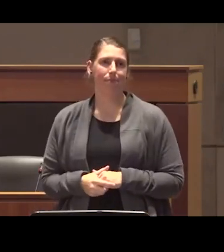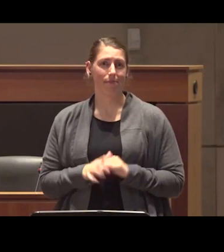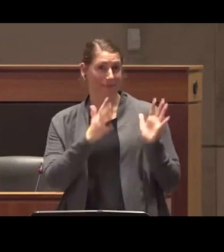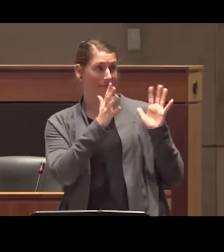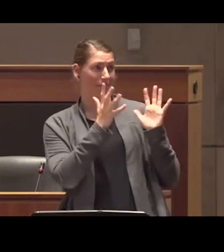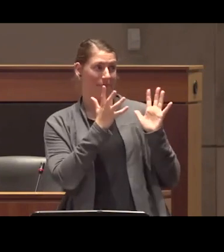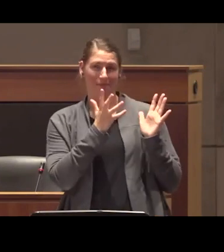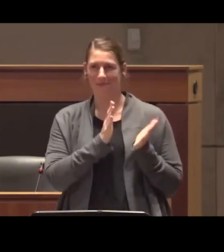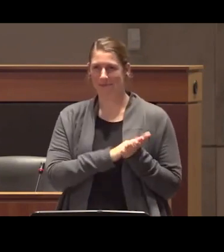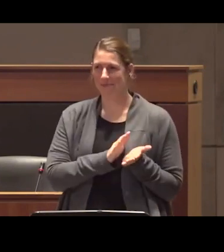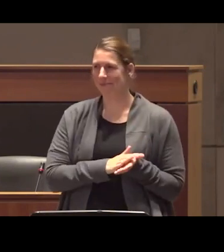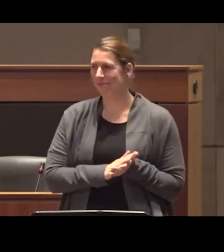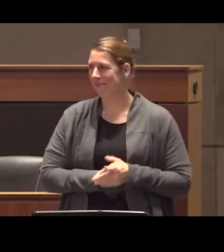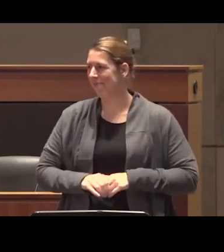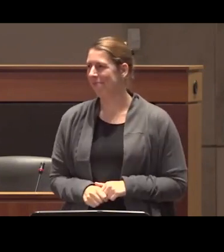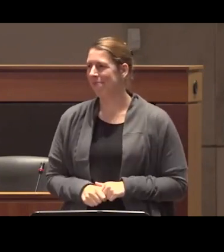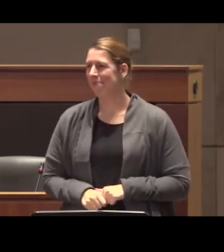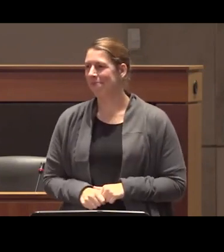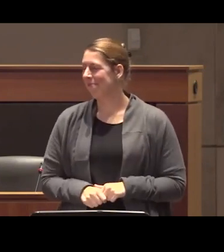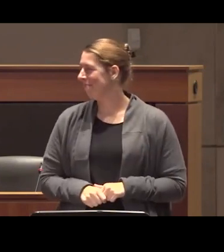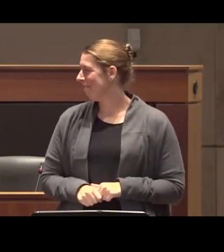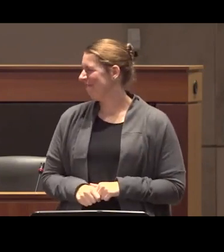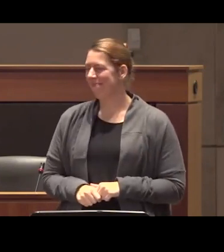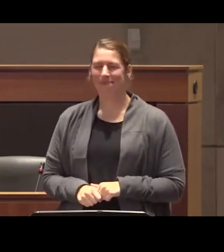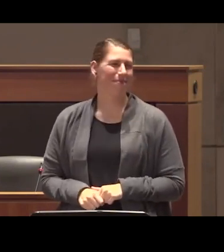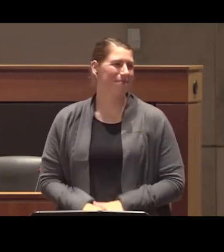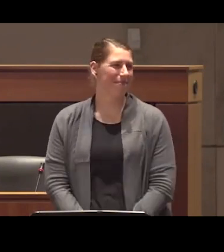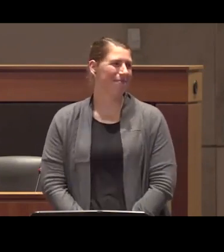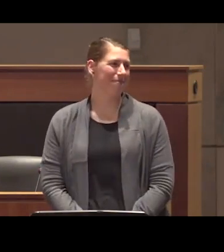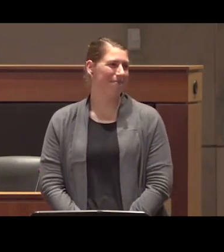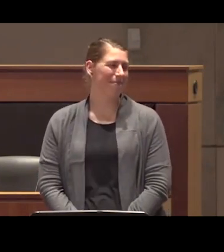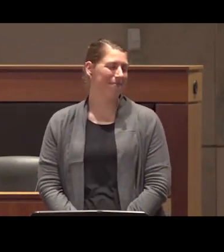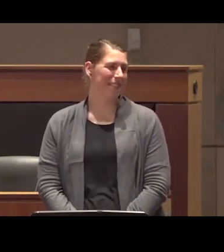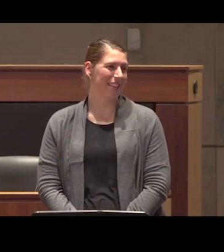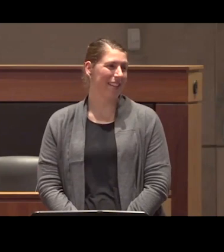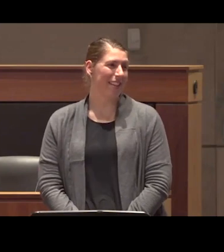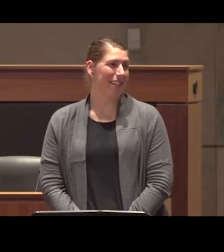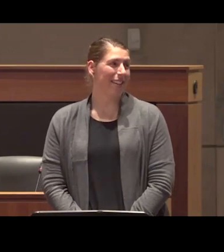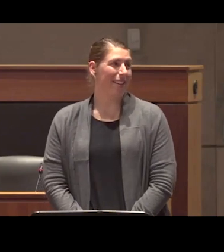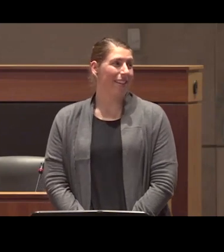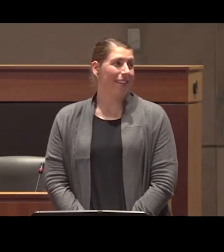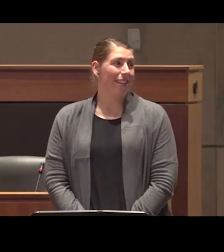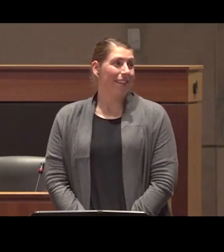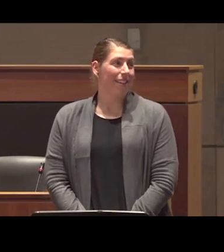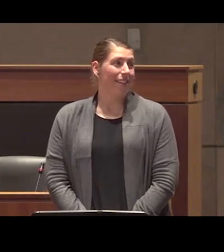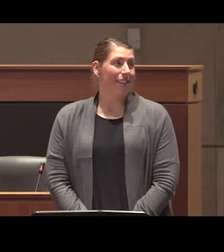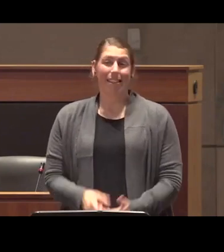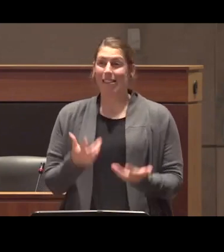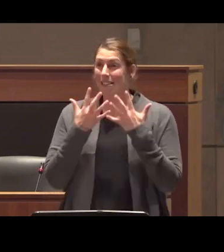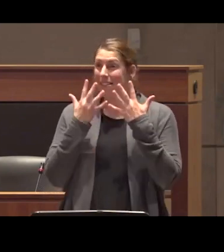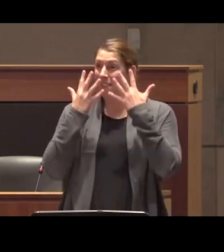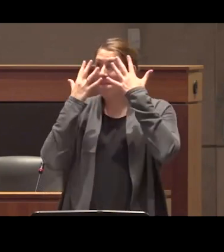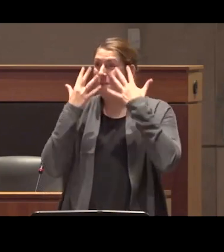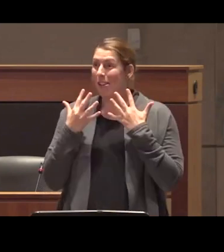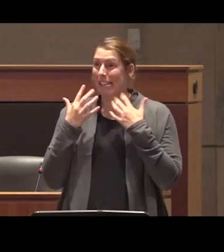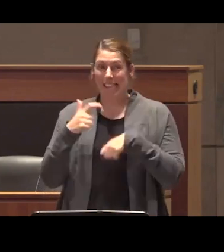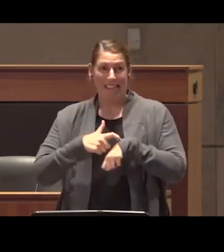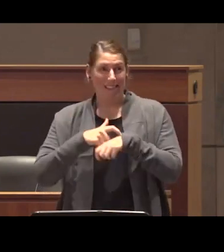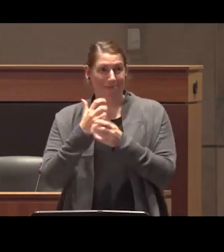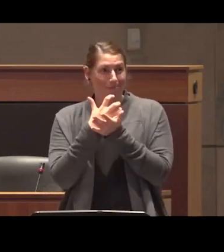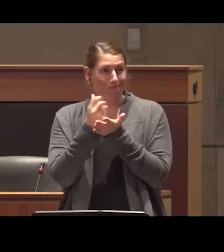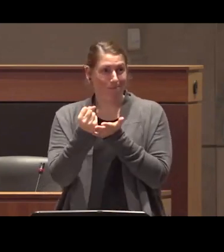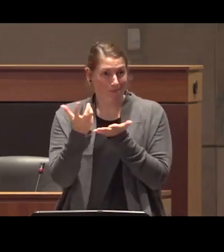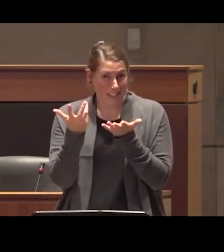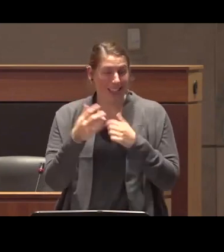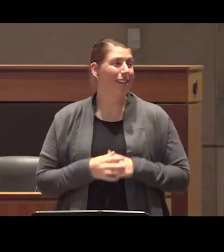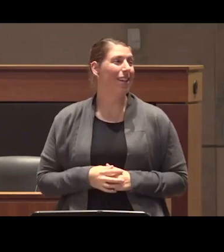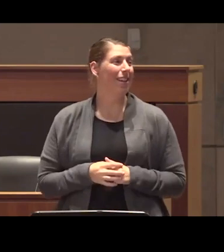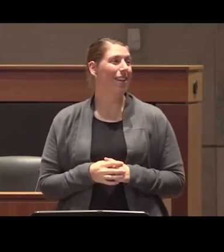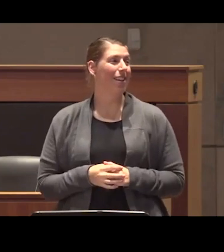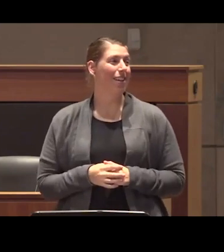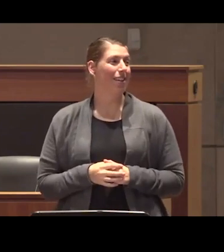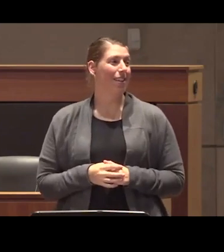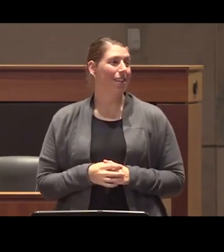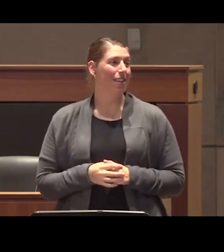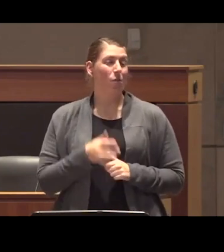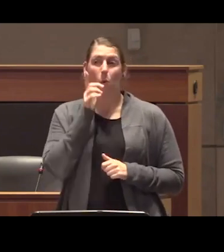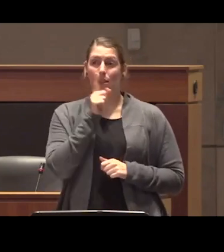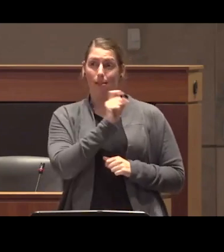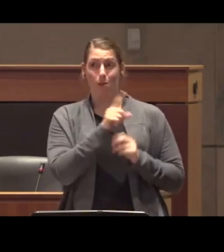so so unfortunately we we're almost out of time so I'm going to to take or ask one more question